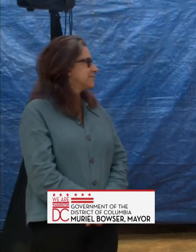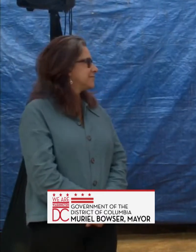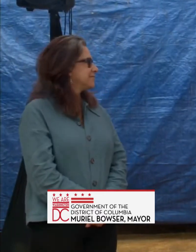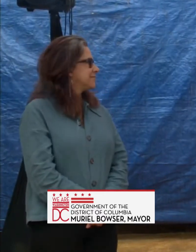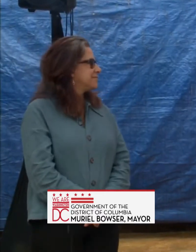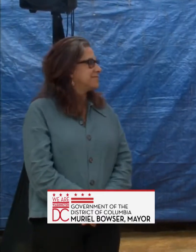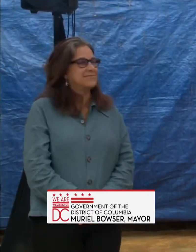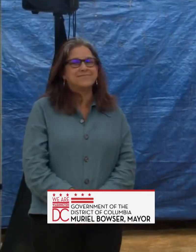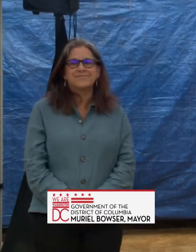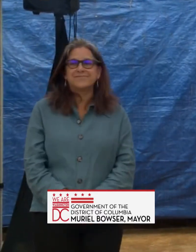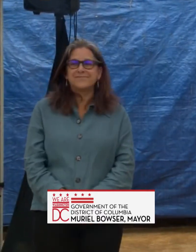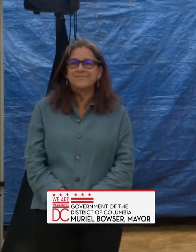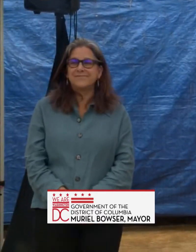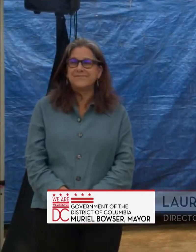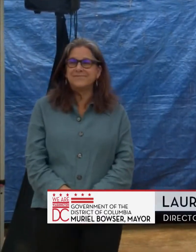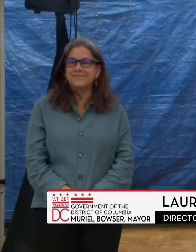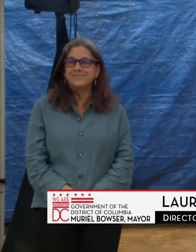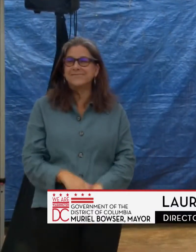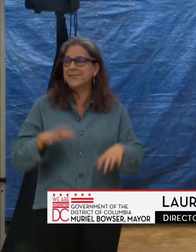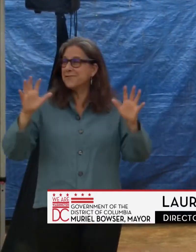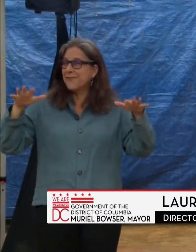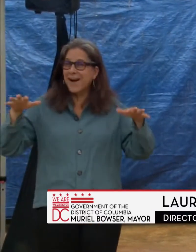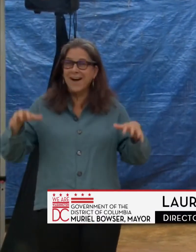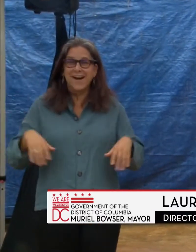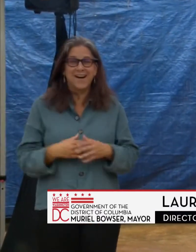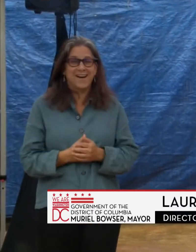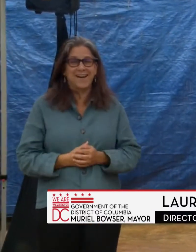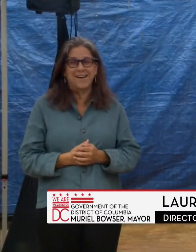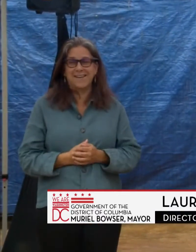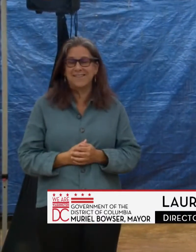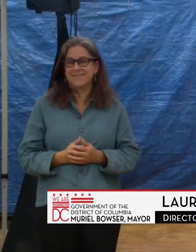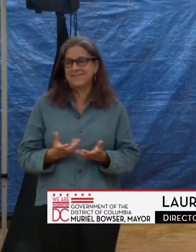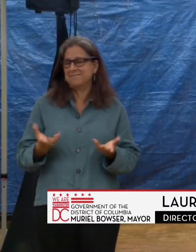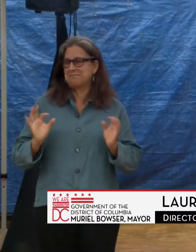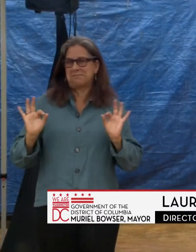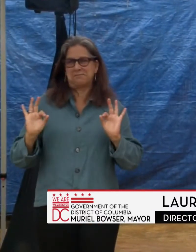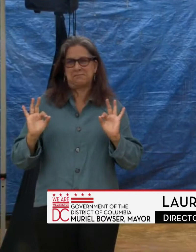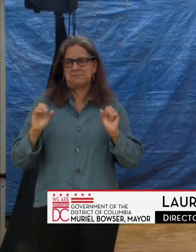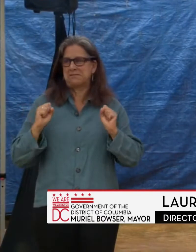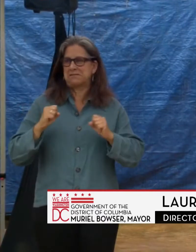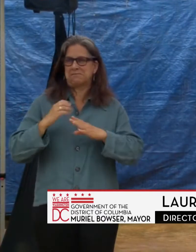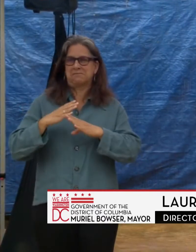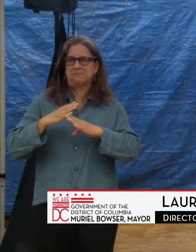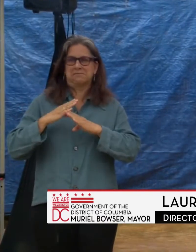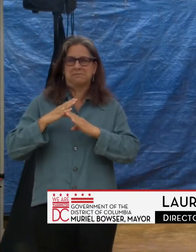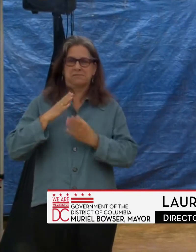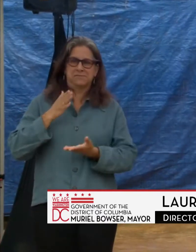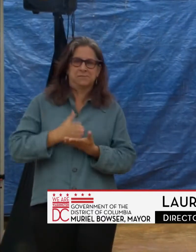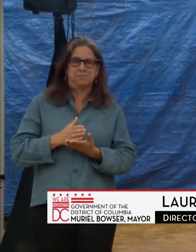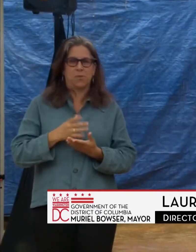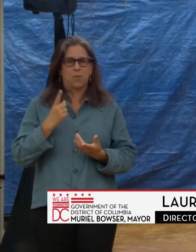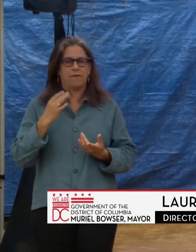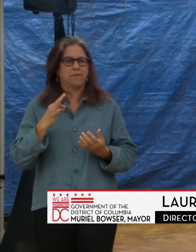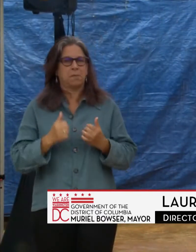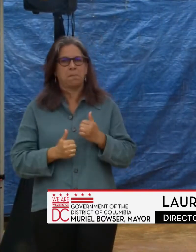ANYTHING ELSE COULD MAKE THIS ANY LESS ONE OF THE MOST EXCEPTIONAL DAYS FOR ME IN MY CAREER.